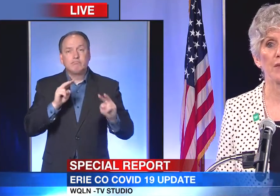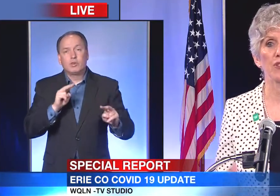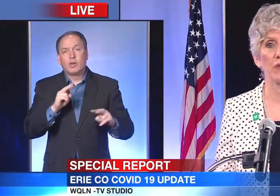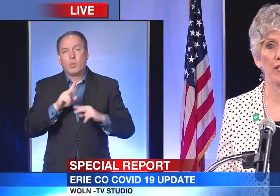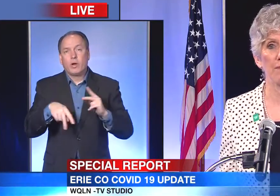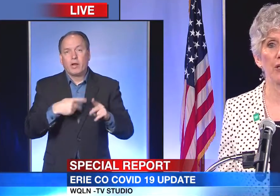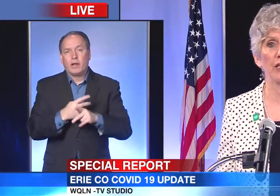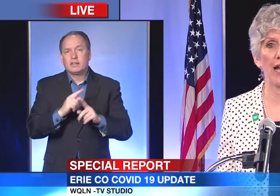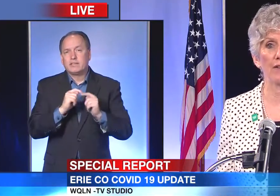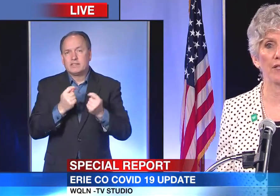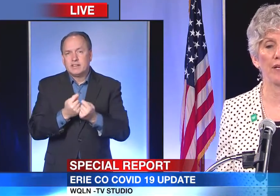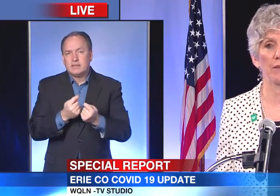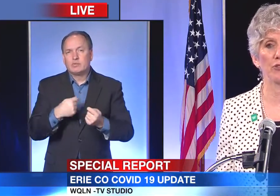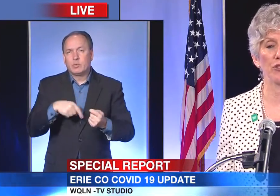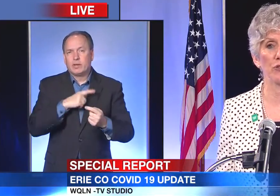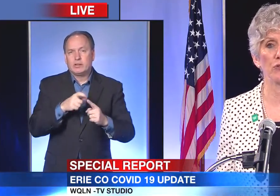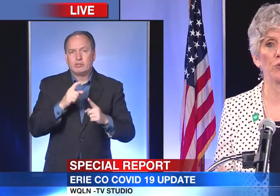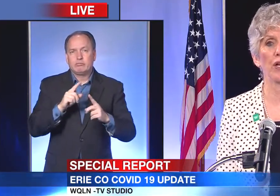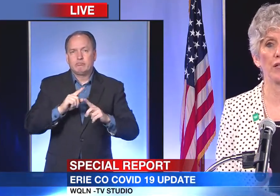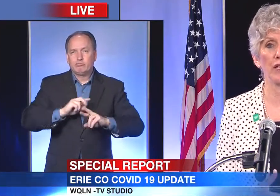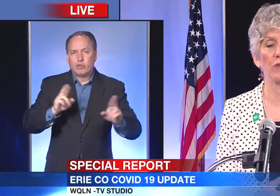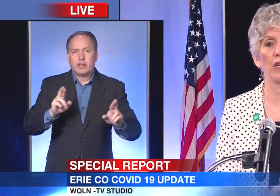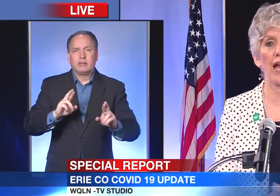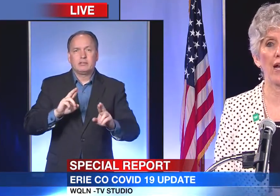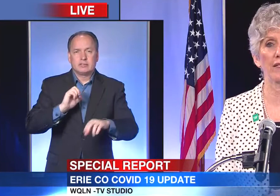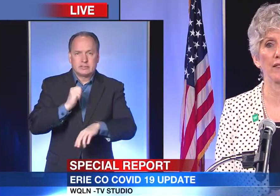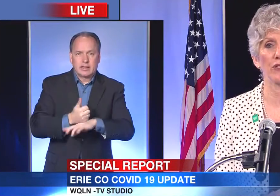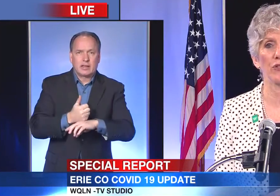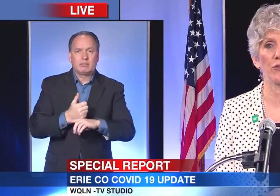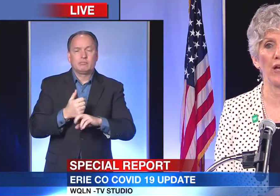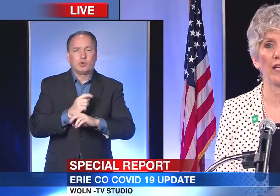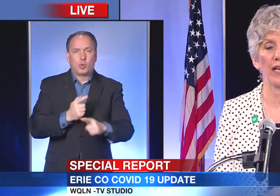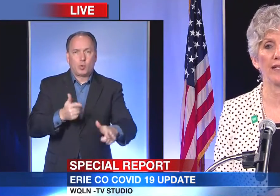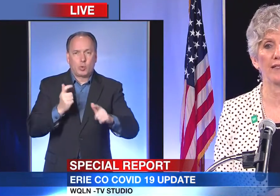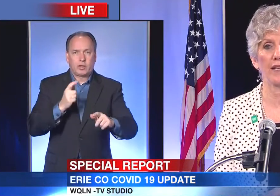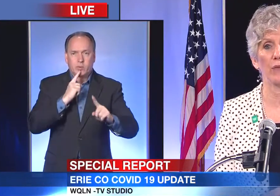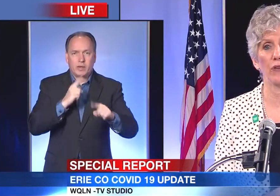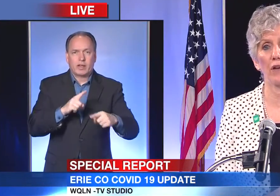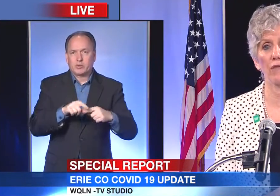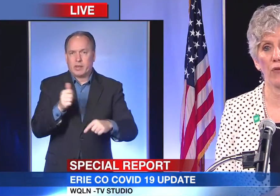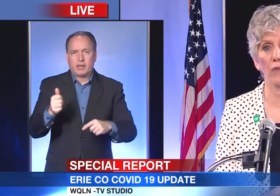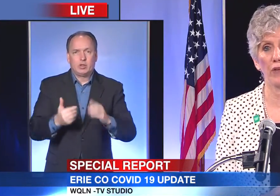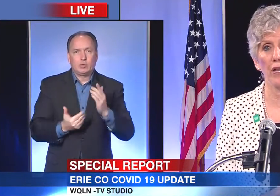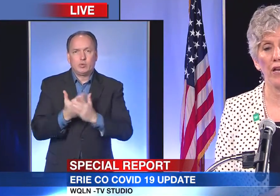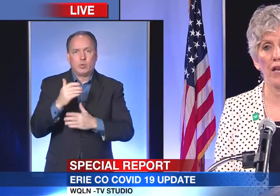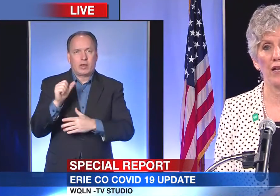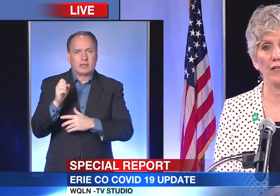TO COME INTO CONTACT MORE. WE'RE LOOKING AT WHAT KIND OF TEAMS DO WE NEED TO BUILD OUT TO